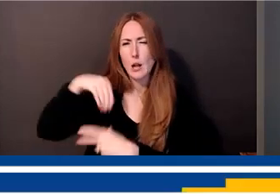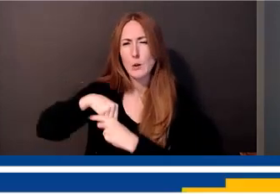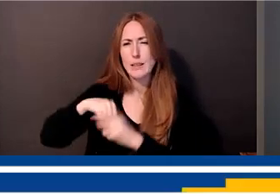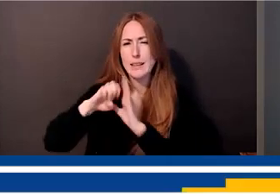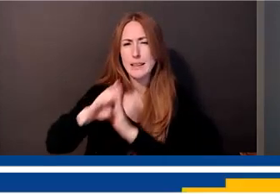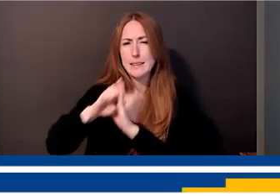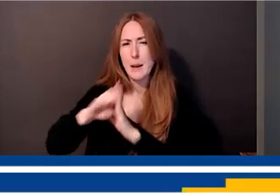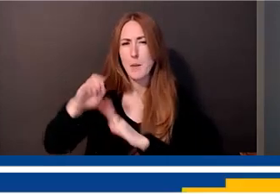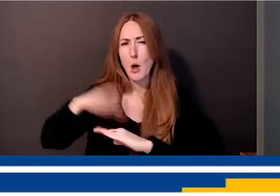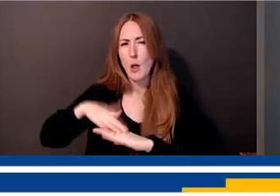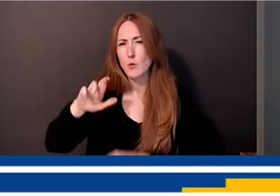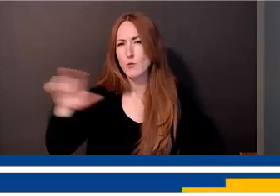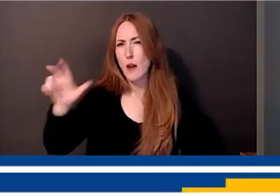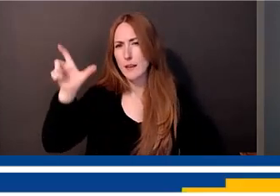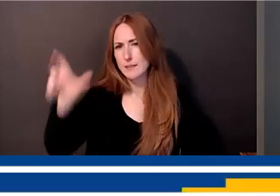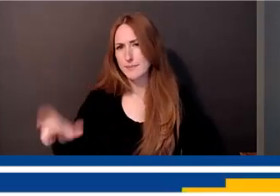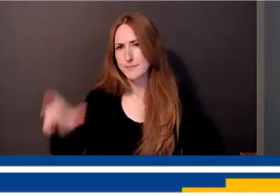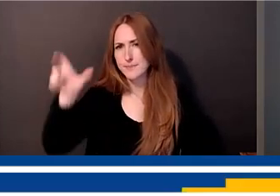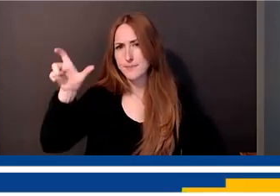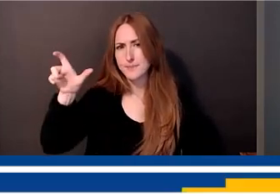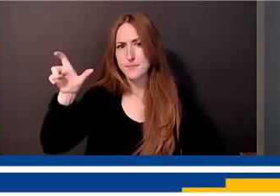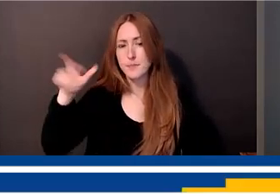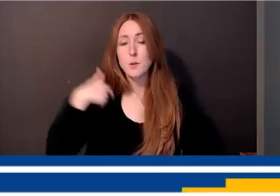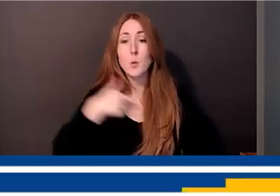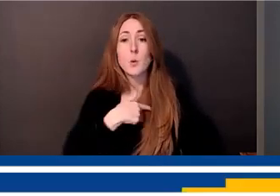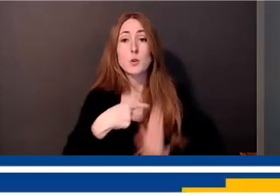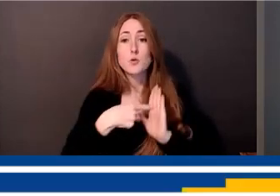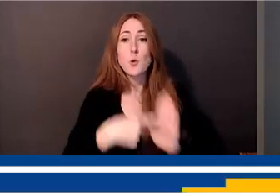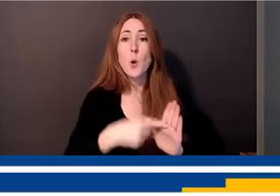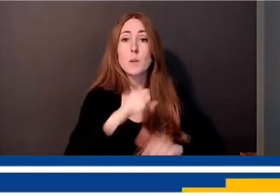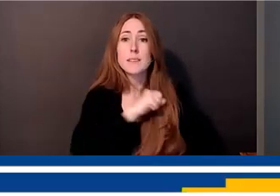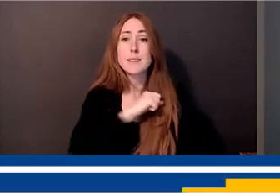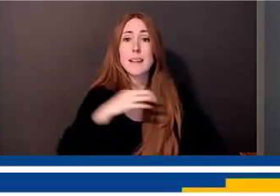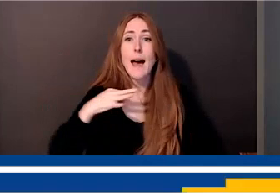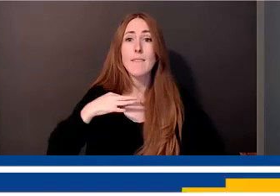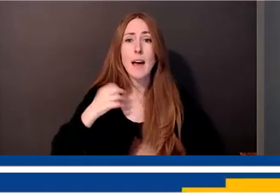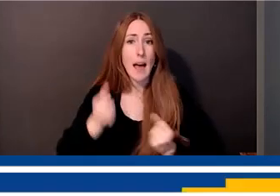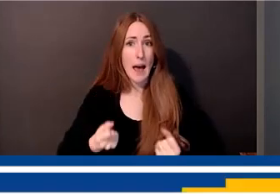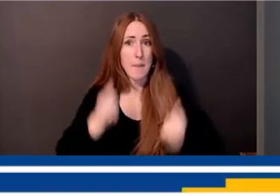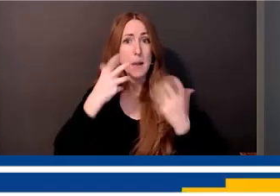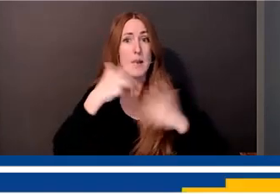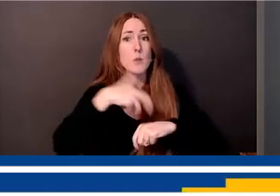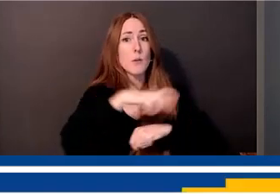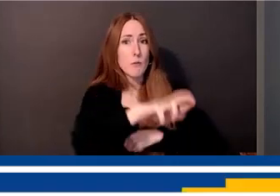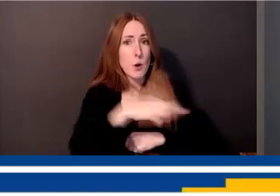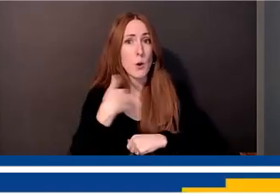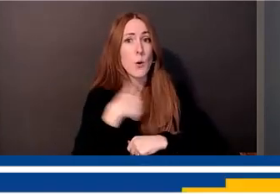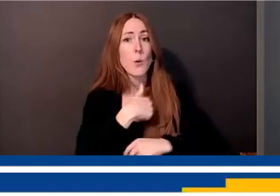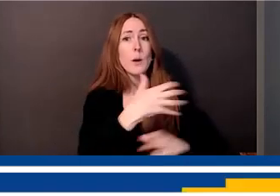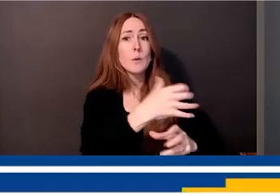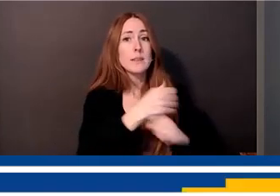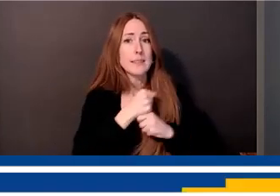With these updates, we showed staff how many referrals we were receiving each month and tried